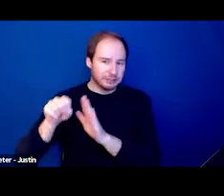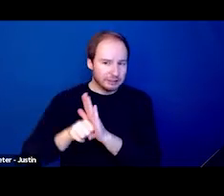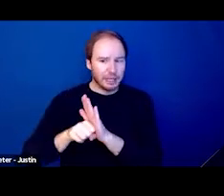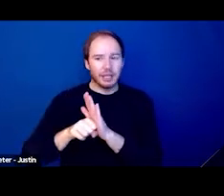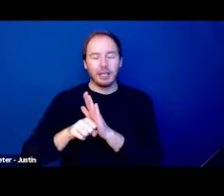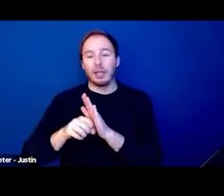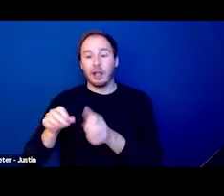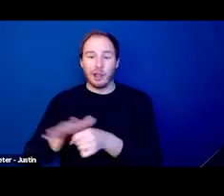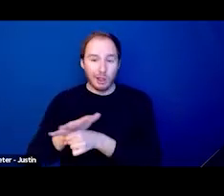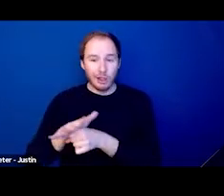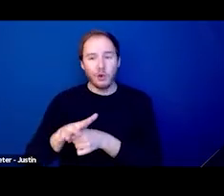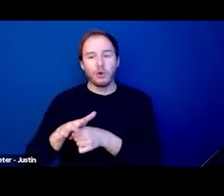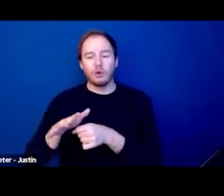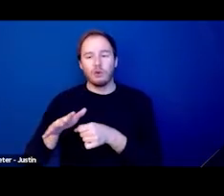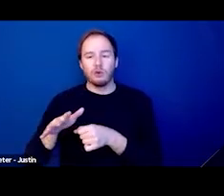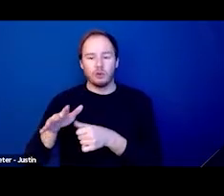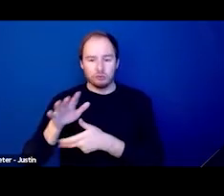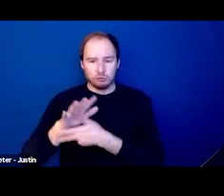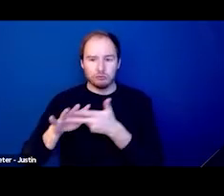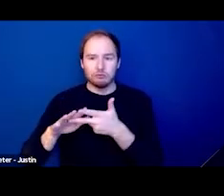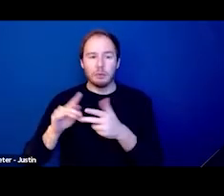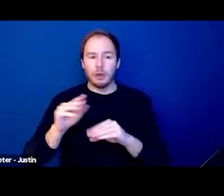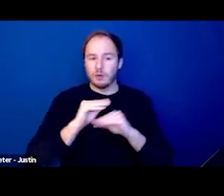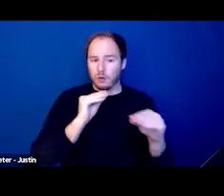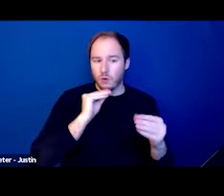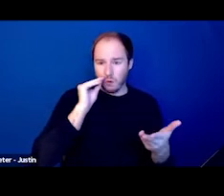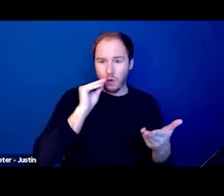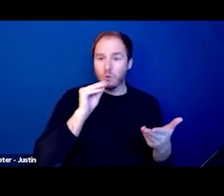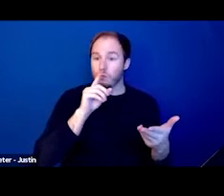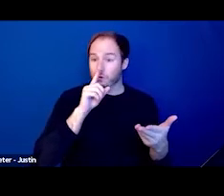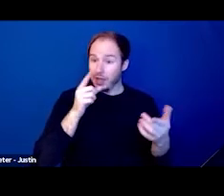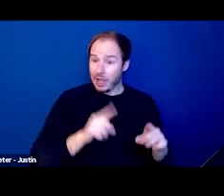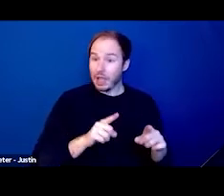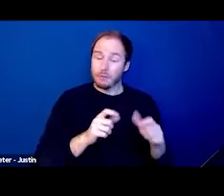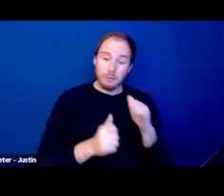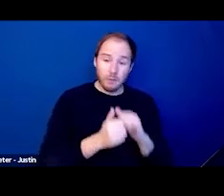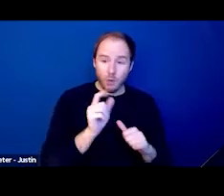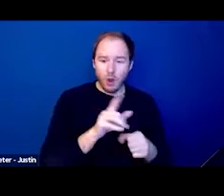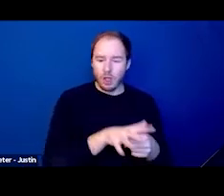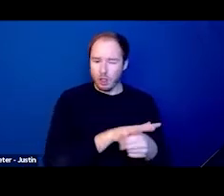and local jurisdictions. Homelessness response really does happen at the local and community level.